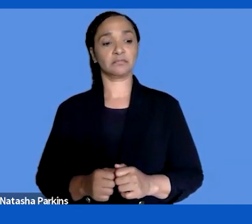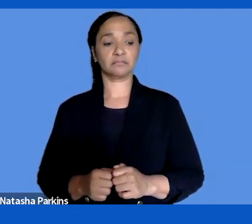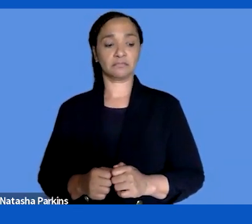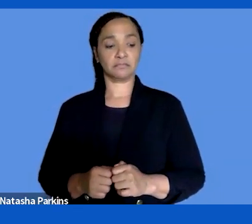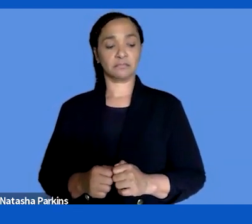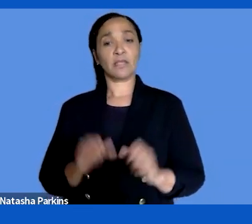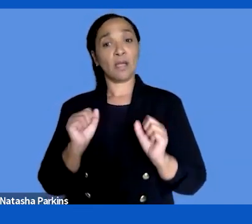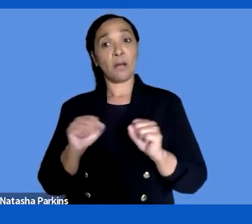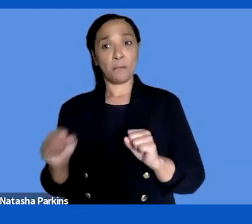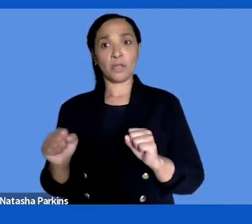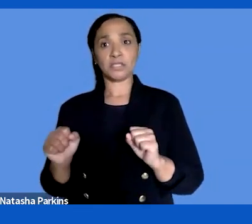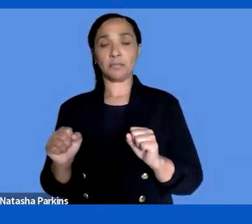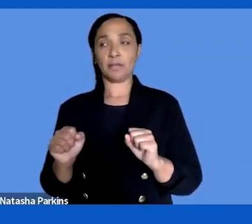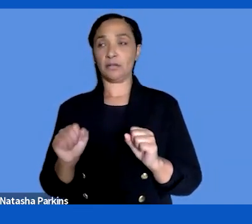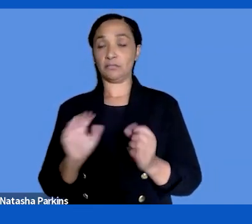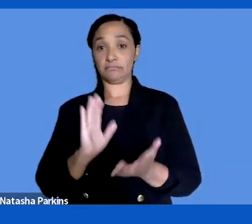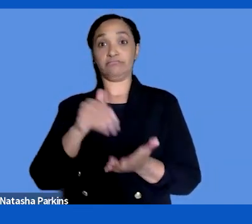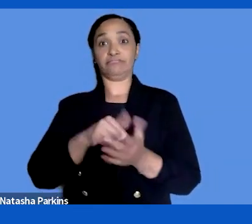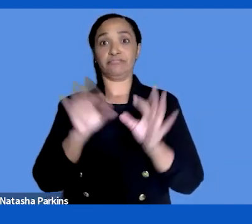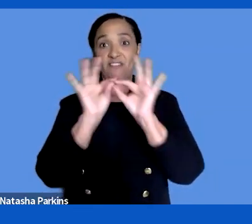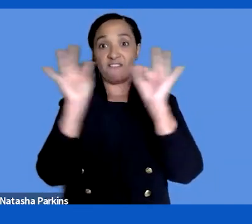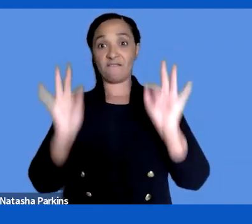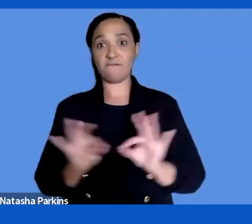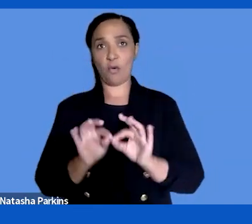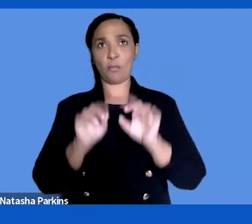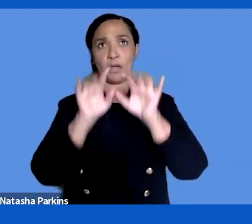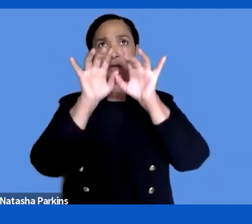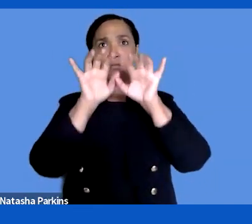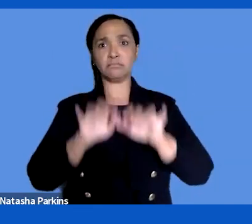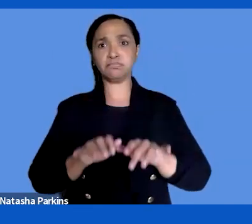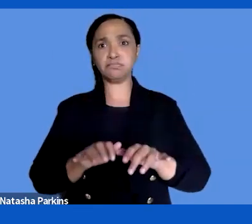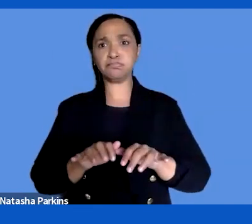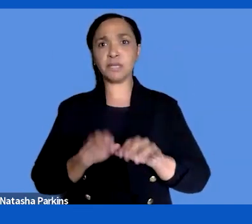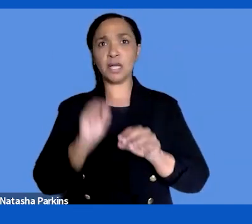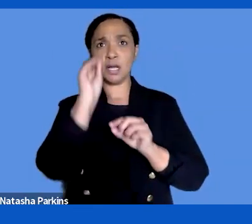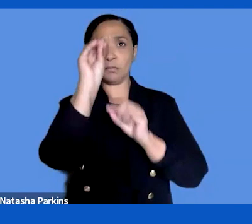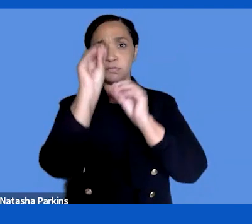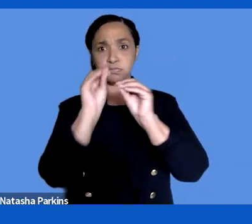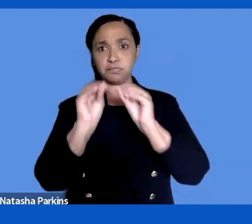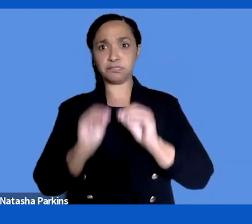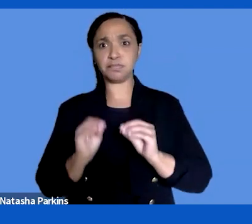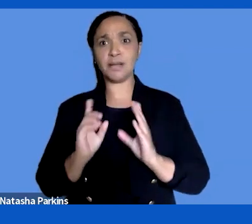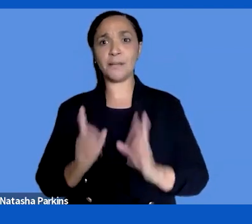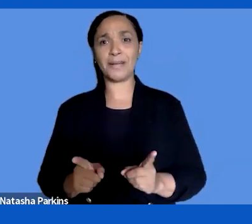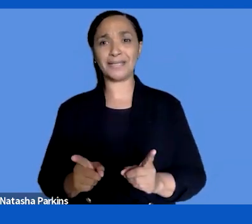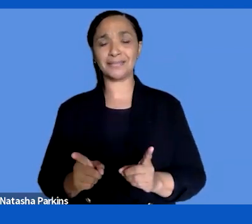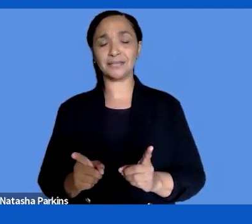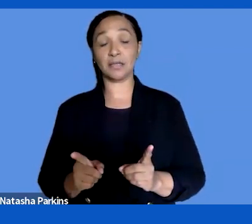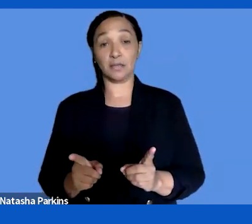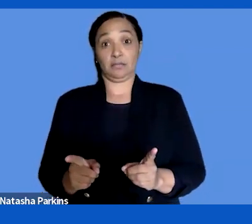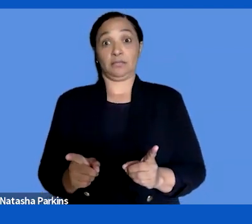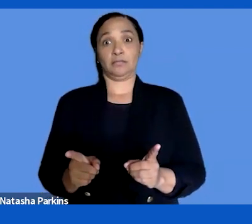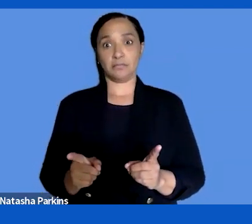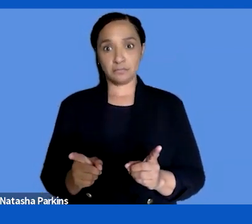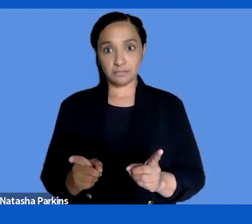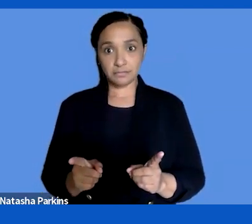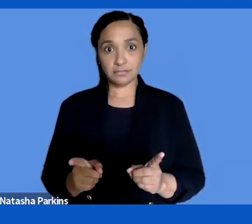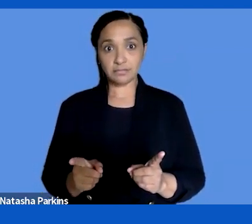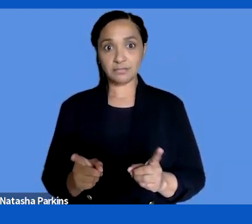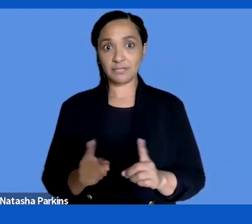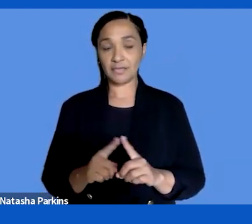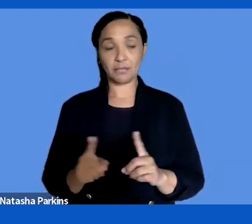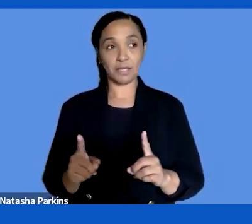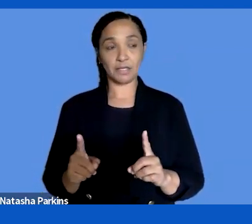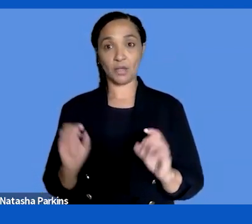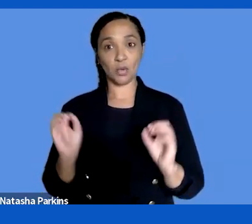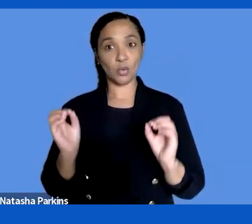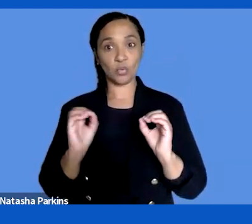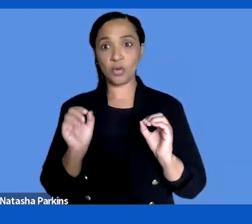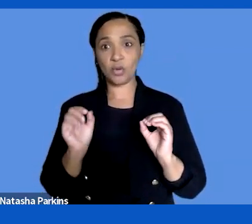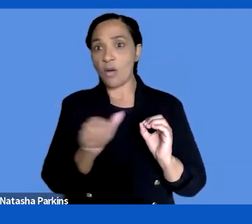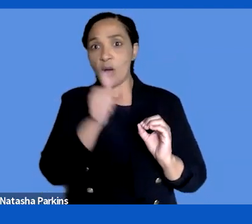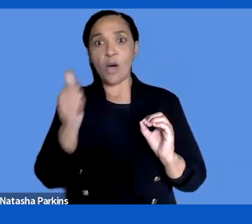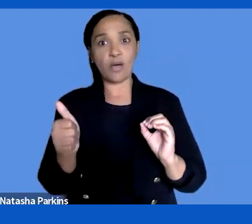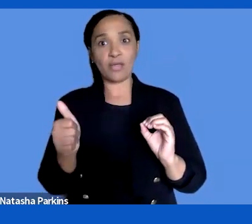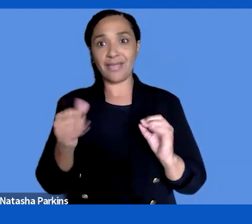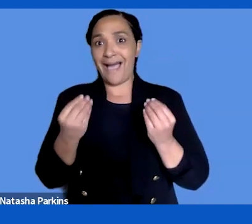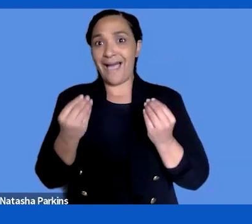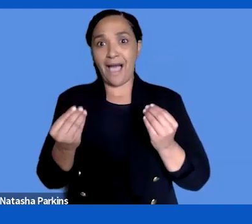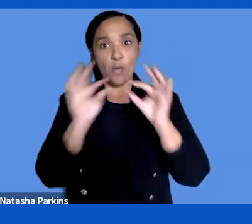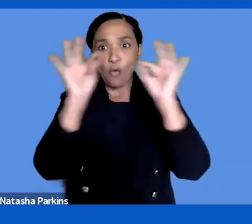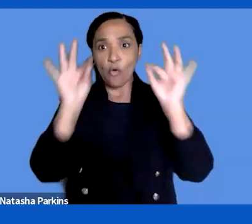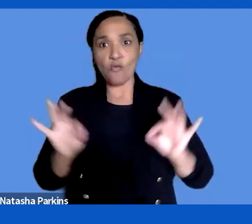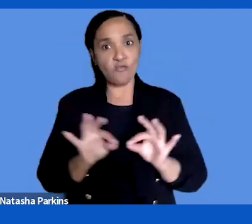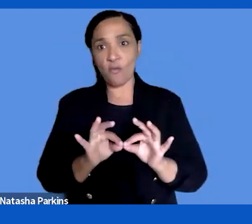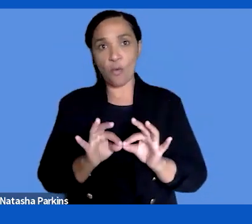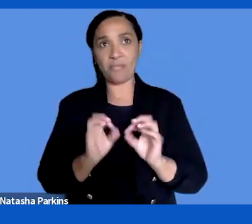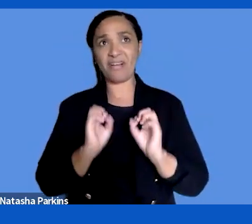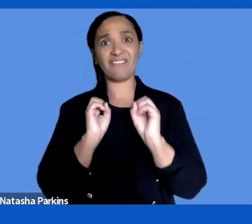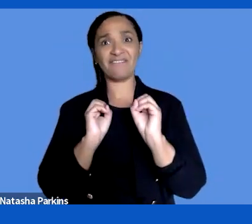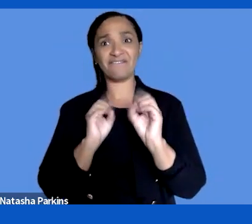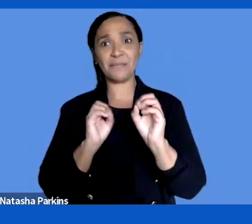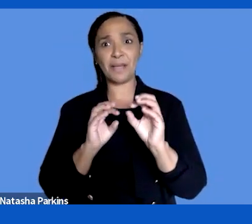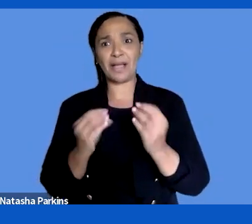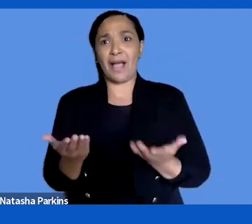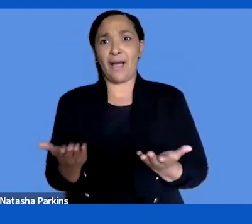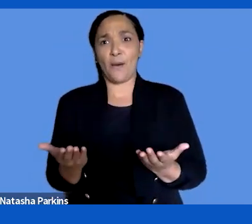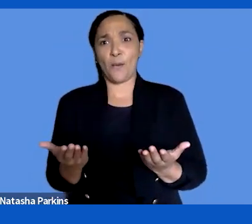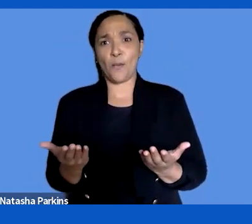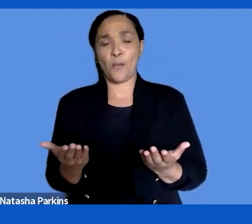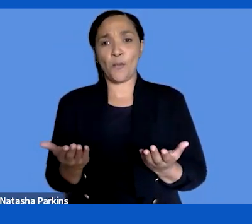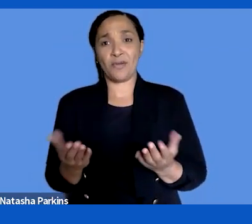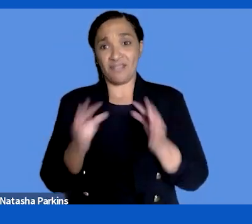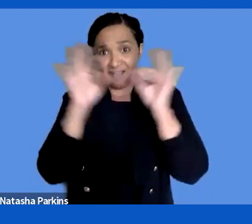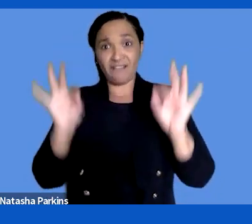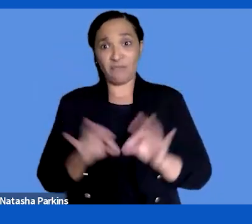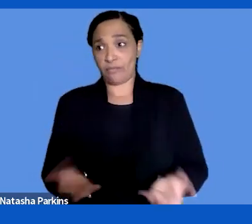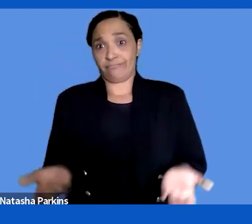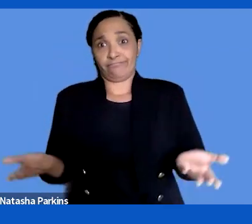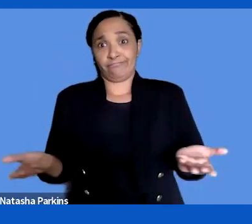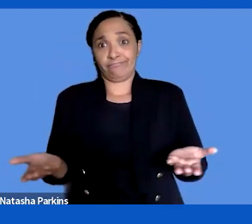are expected to write. There isn't any other way of giving your feedback. What do you do? You just